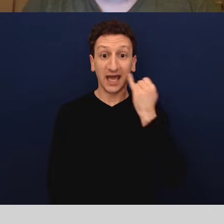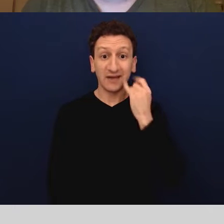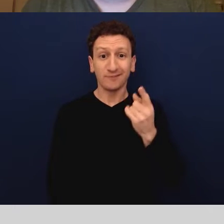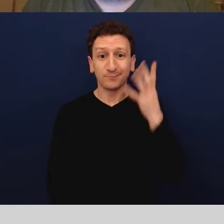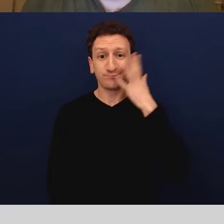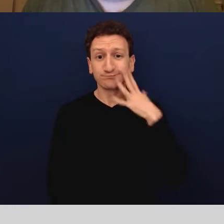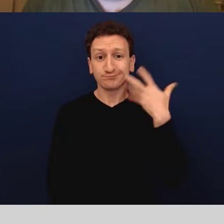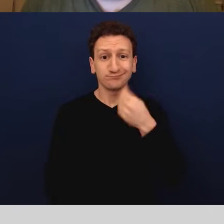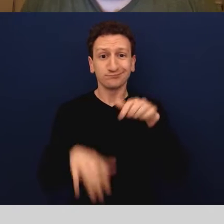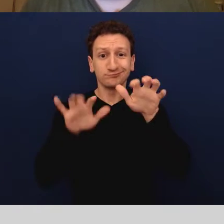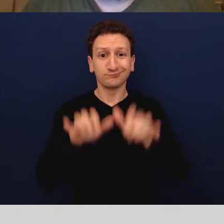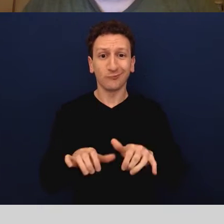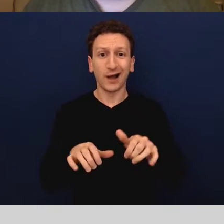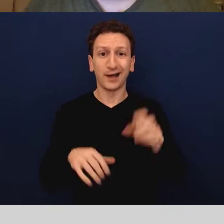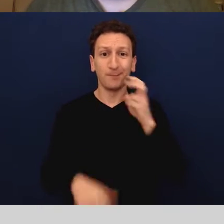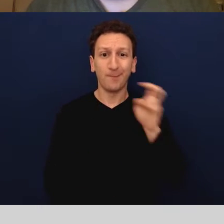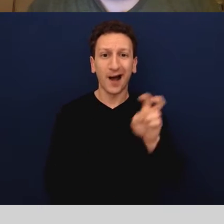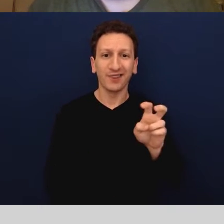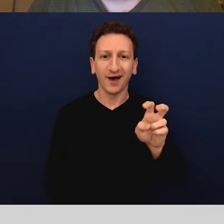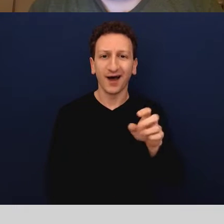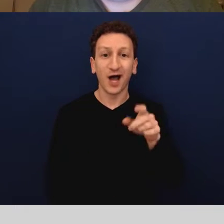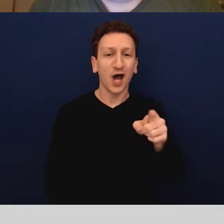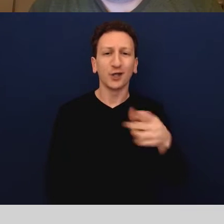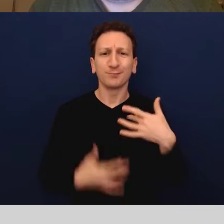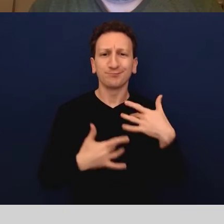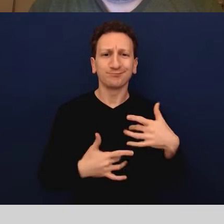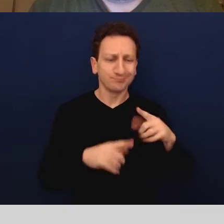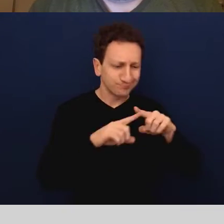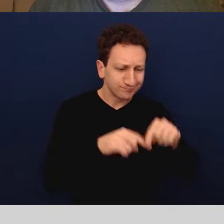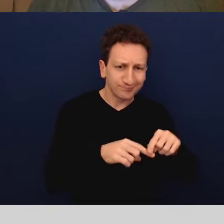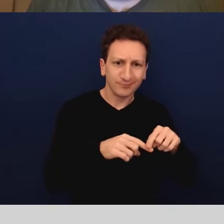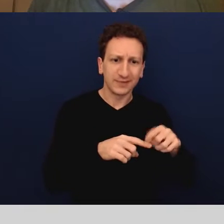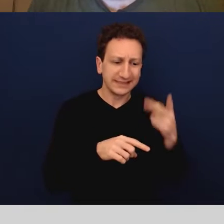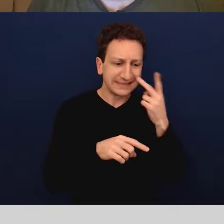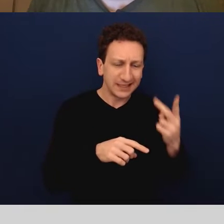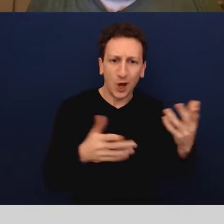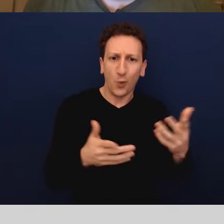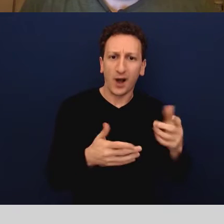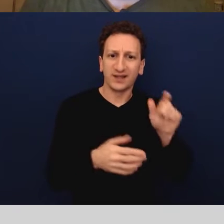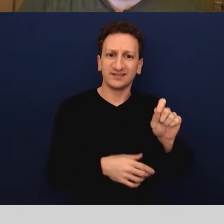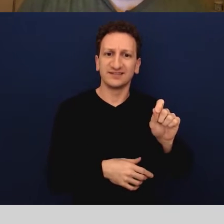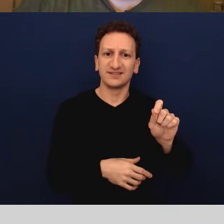you probably have never looked at the value of .right. So the fact that it always returns the number